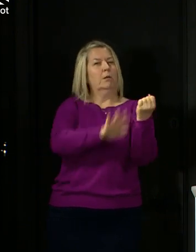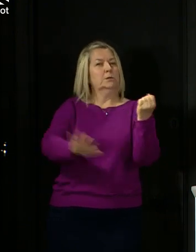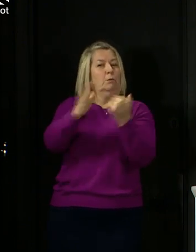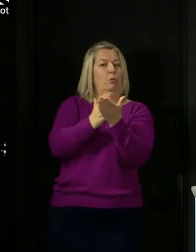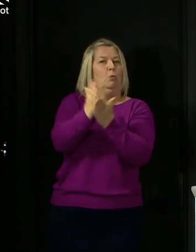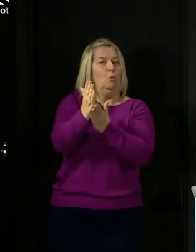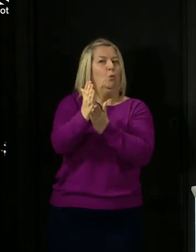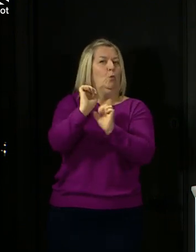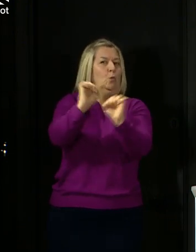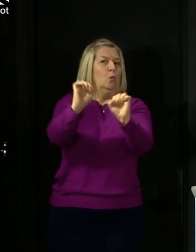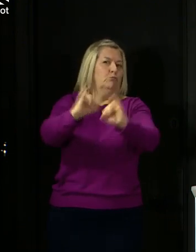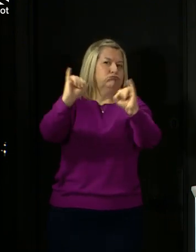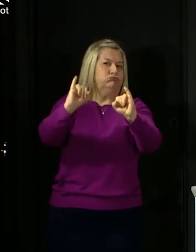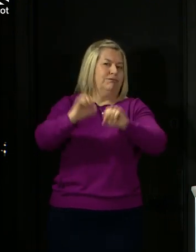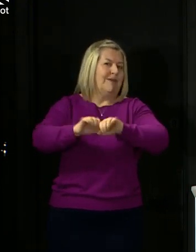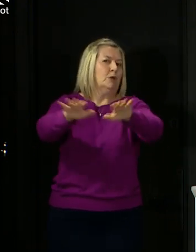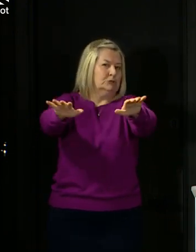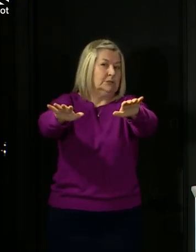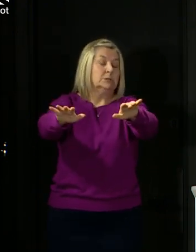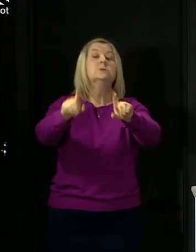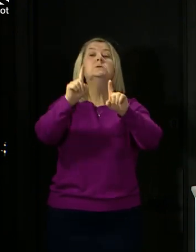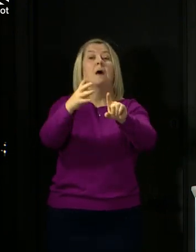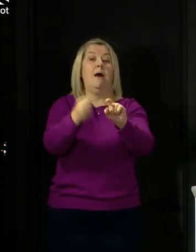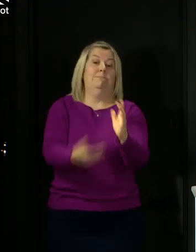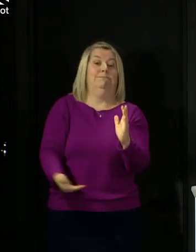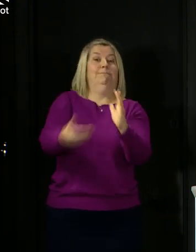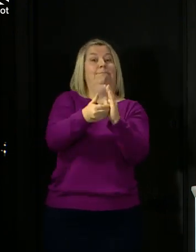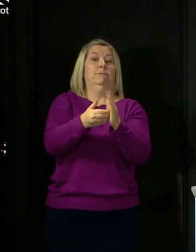other things, it provides additional support for unpaid carers.